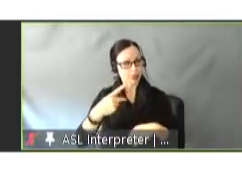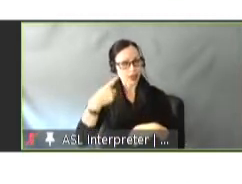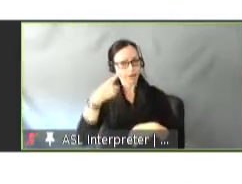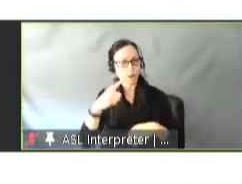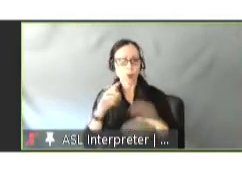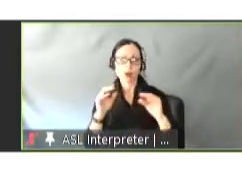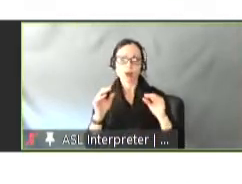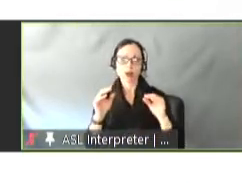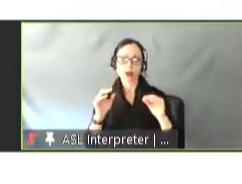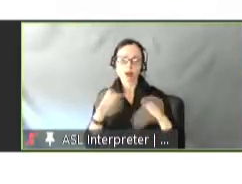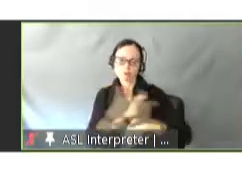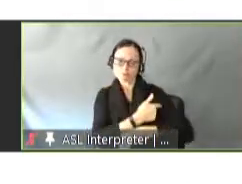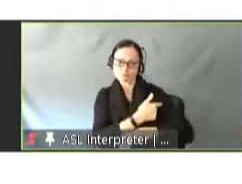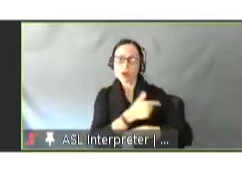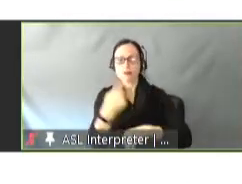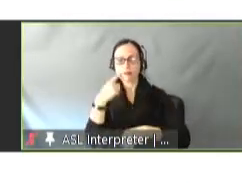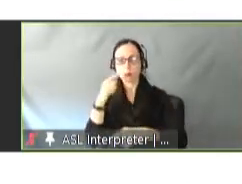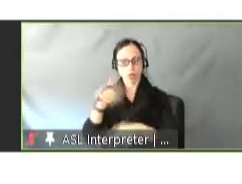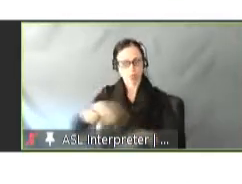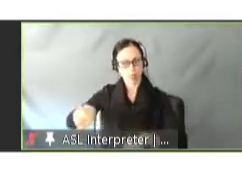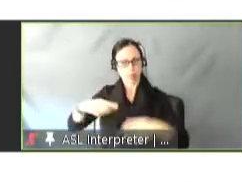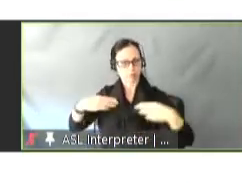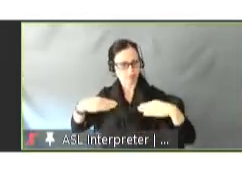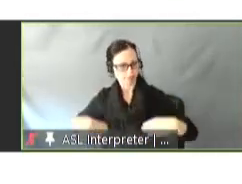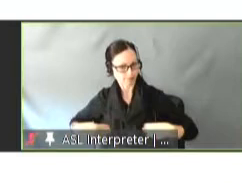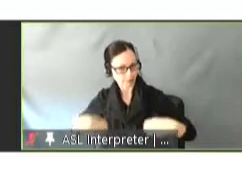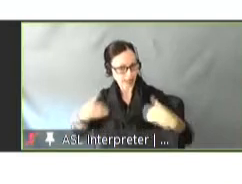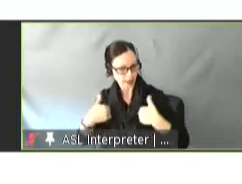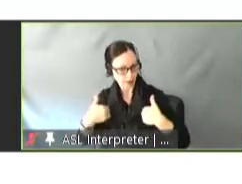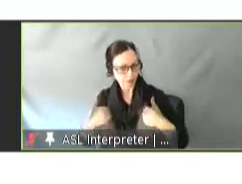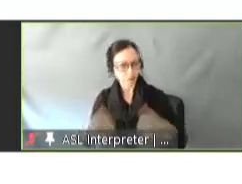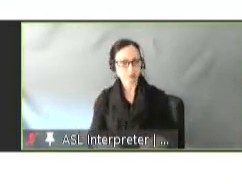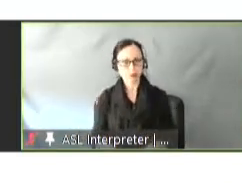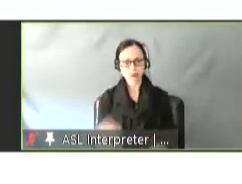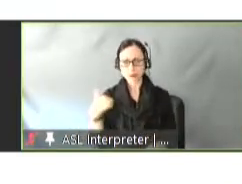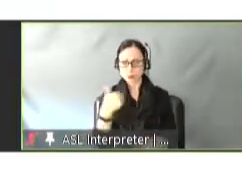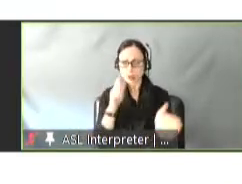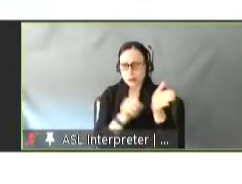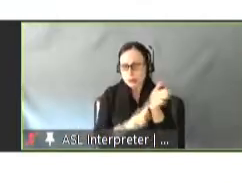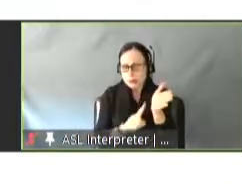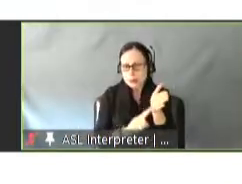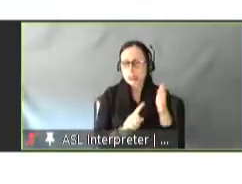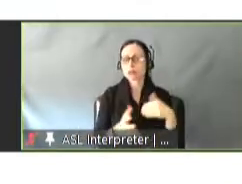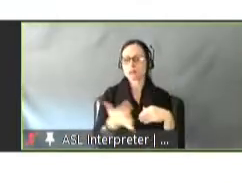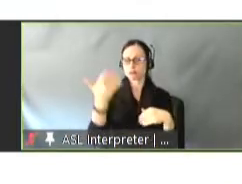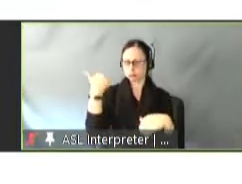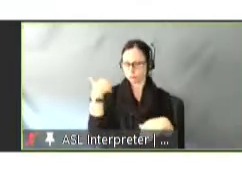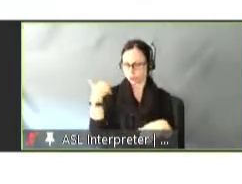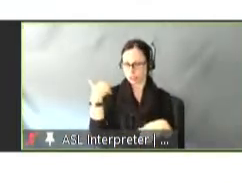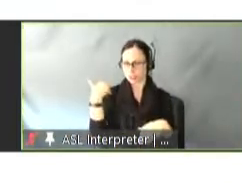primates. So, we did this study very early on, and unfortunately given the times, it is not with